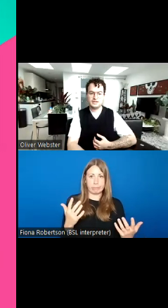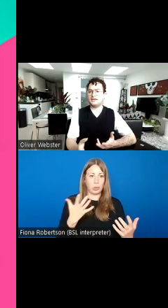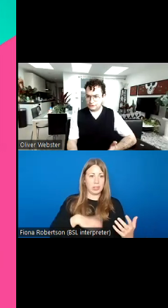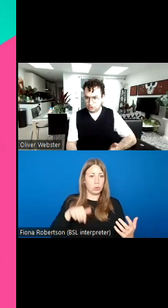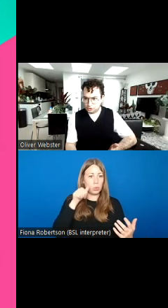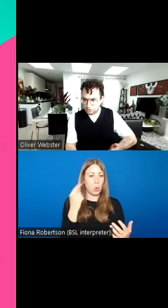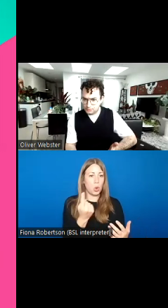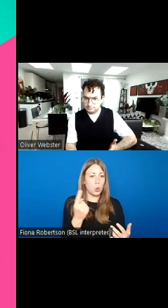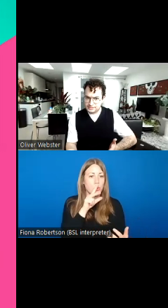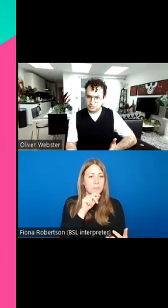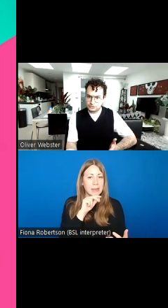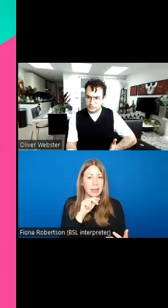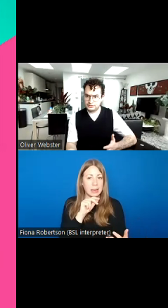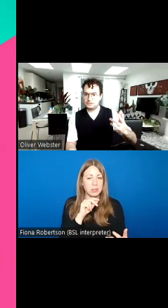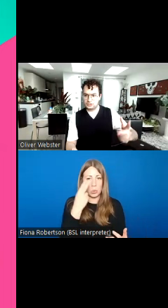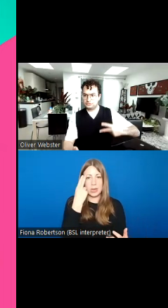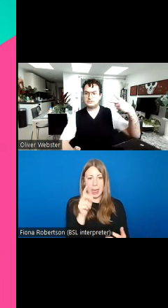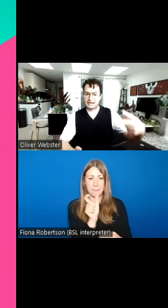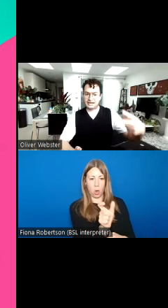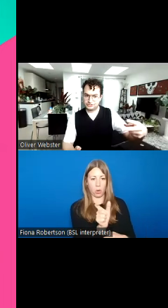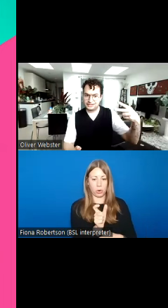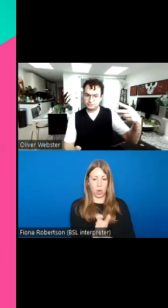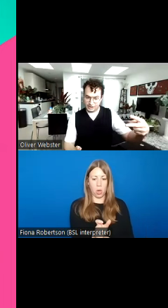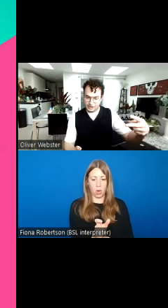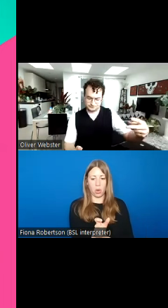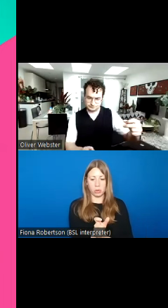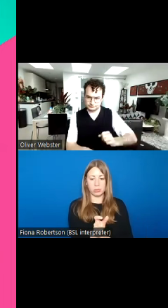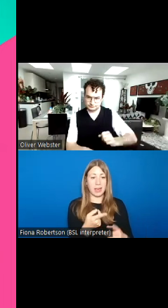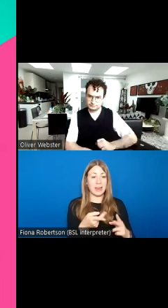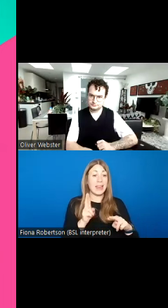If you've got two people speaking off-screen, you use dashes as well.